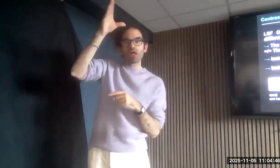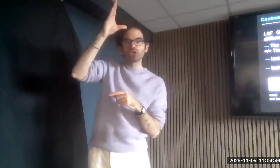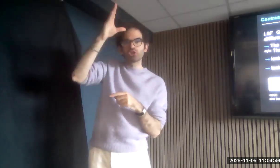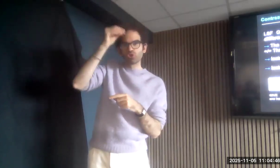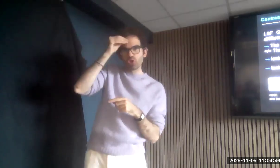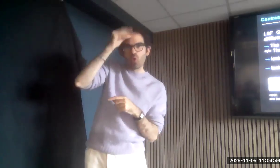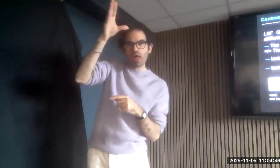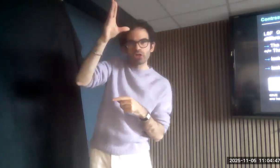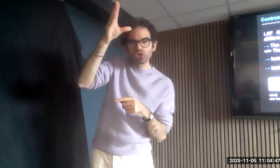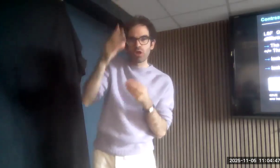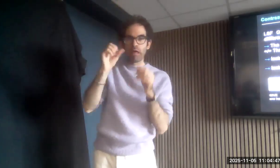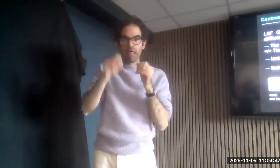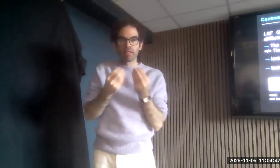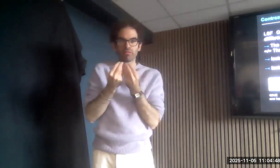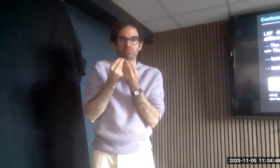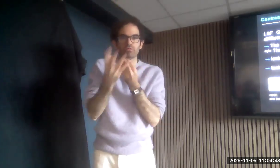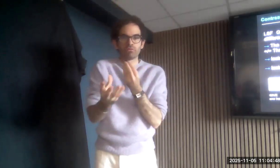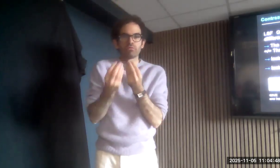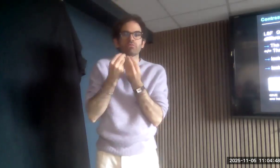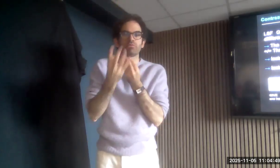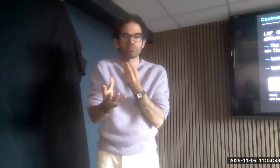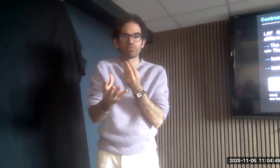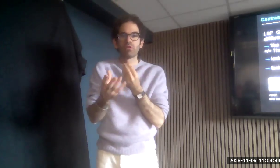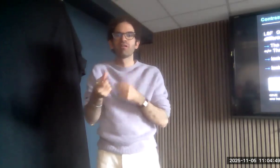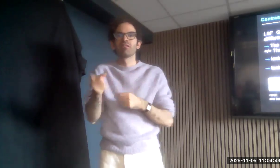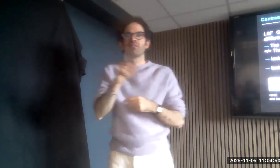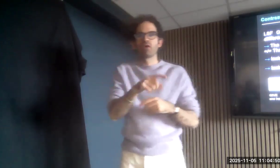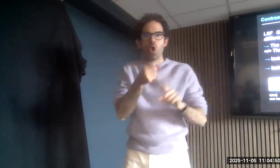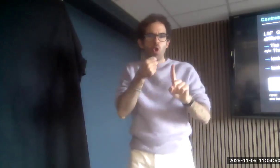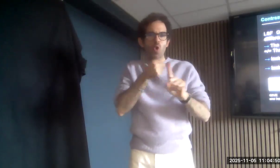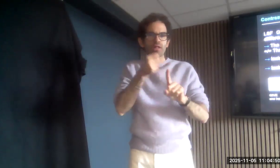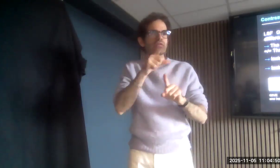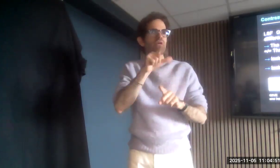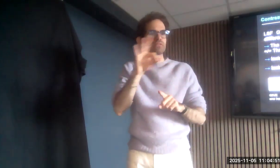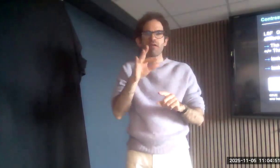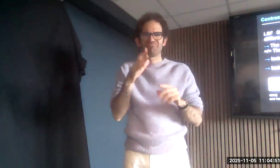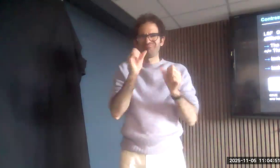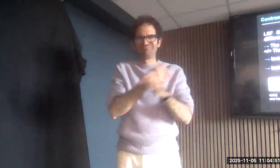So, for example, imparting knowledge